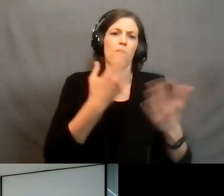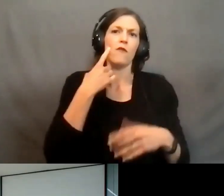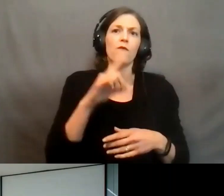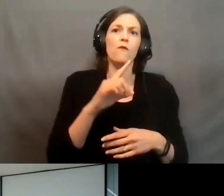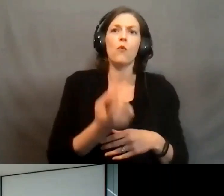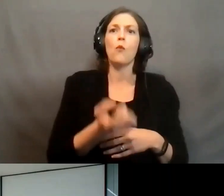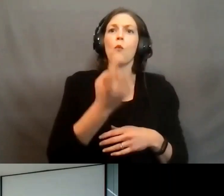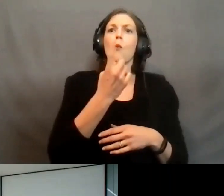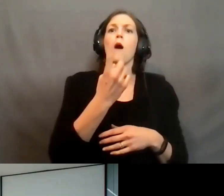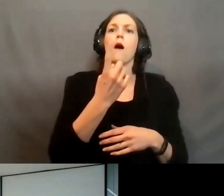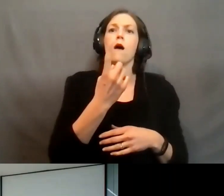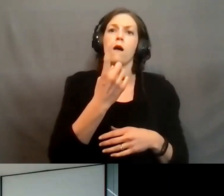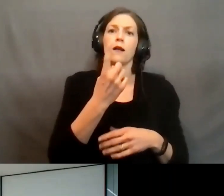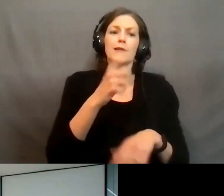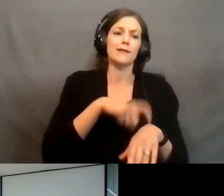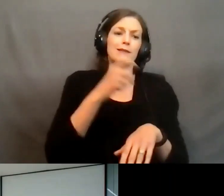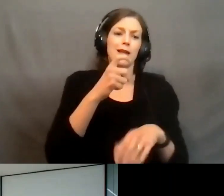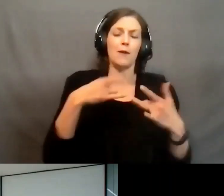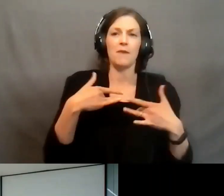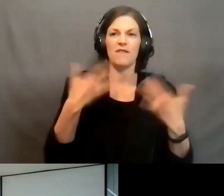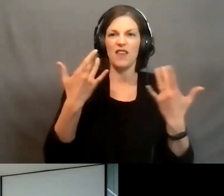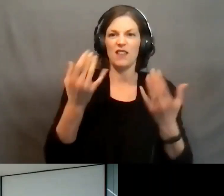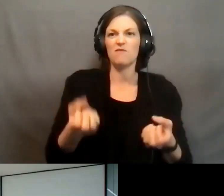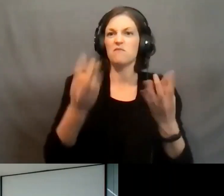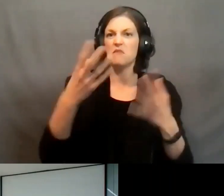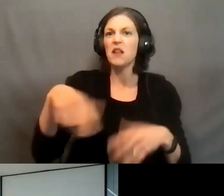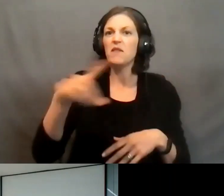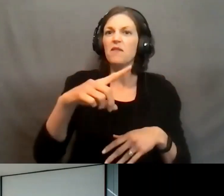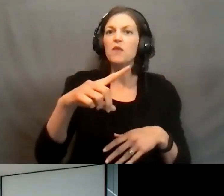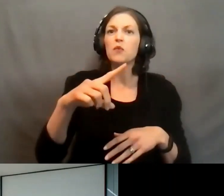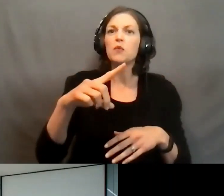12:05:48 that many of you have given in your varieties